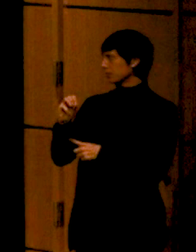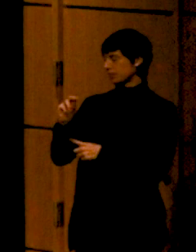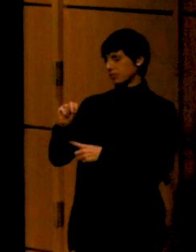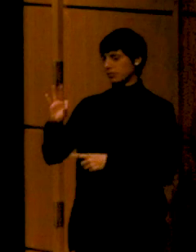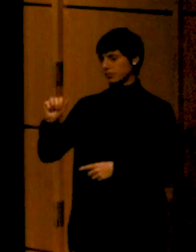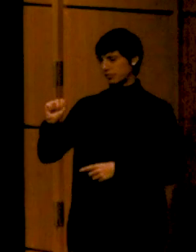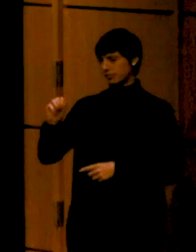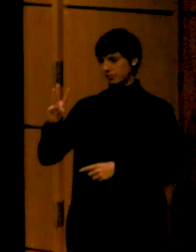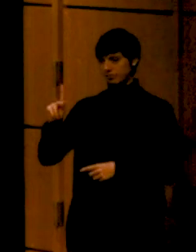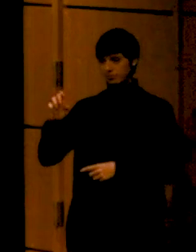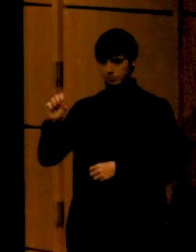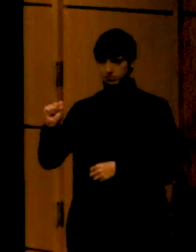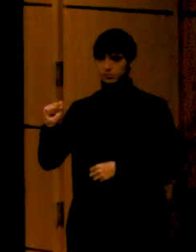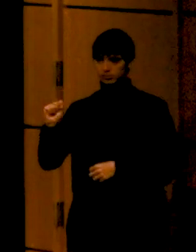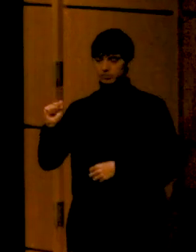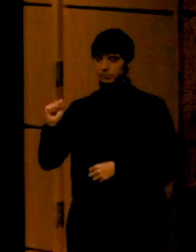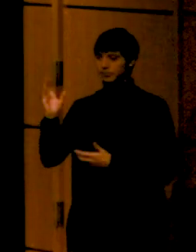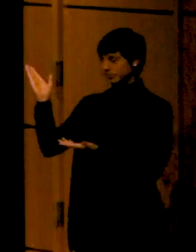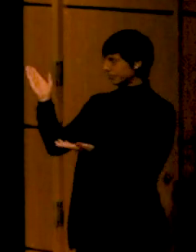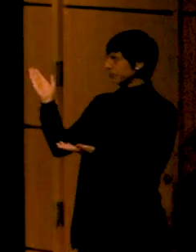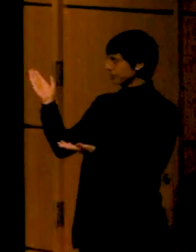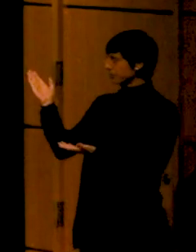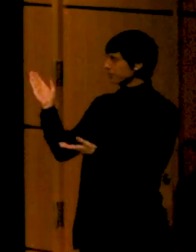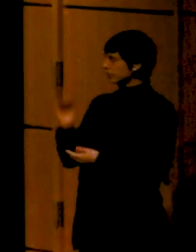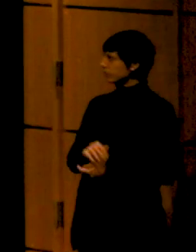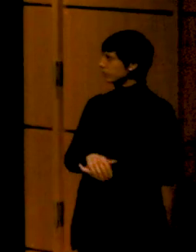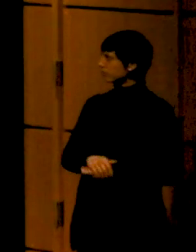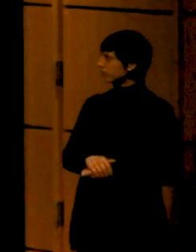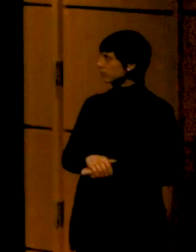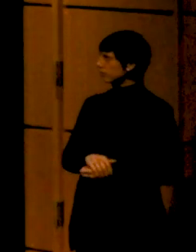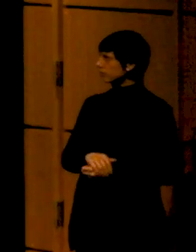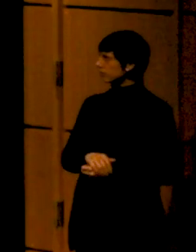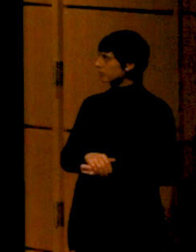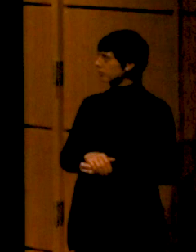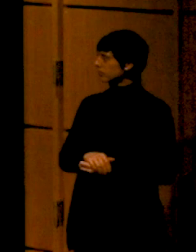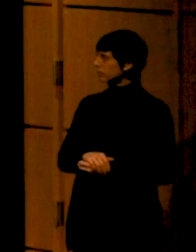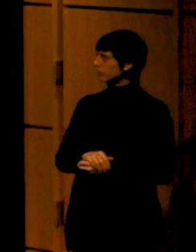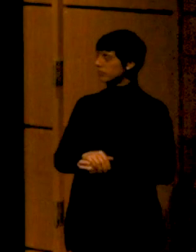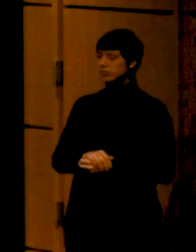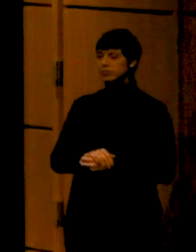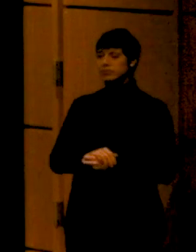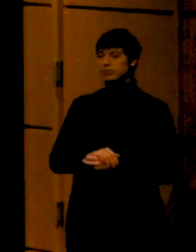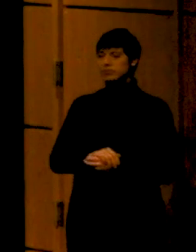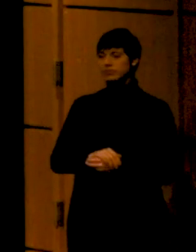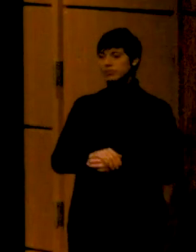And she created this work about the fracturing of the mountain in the light on the day of